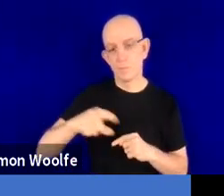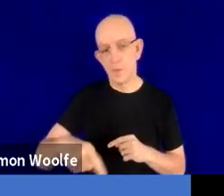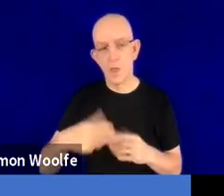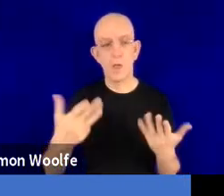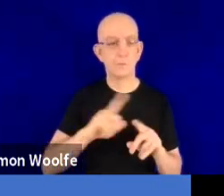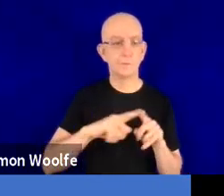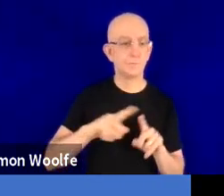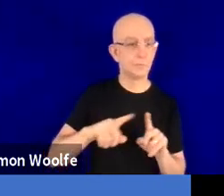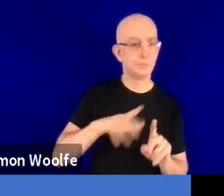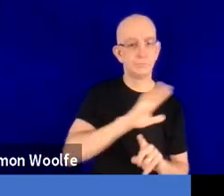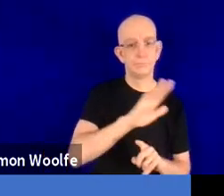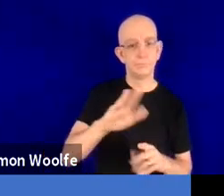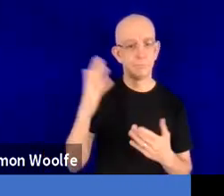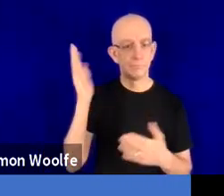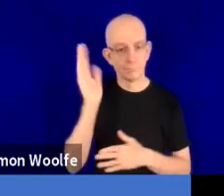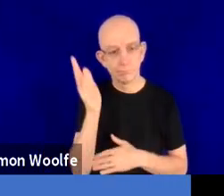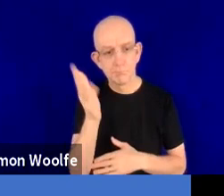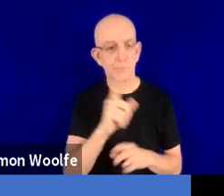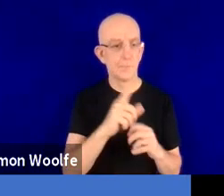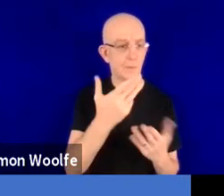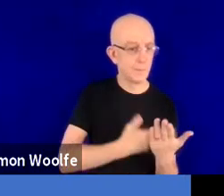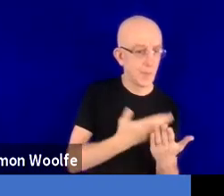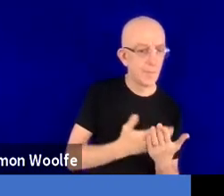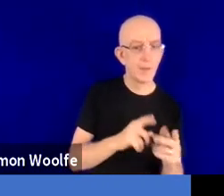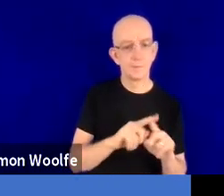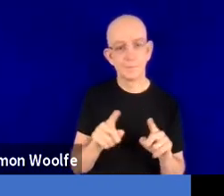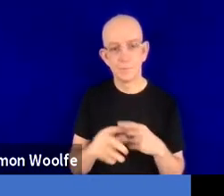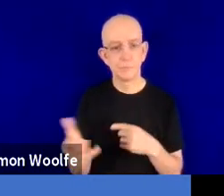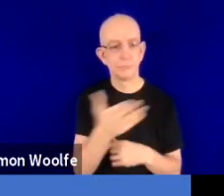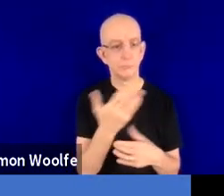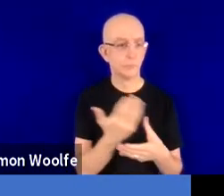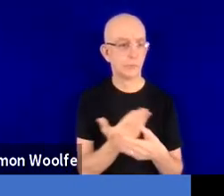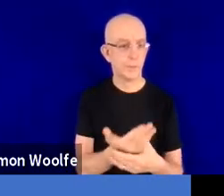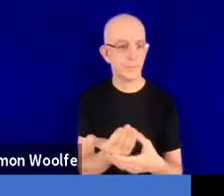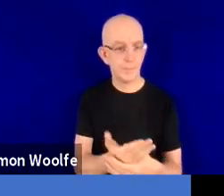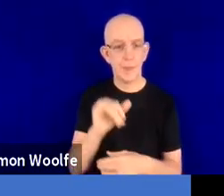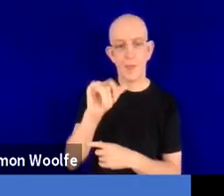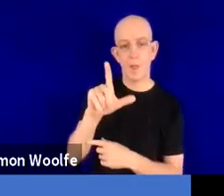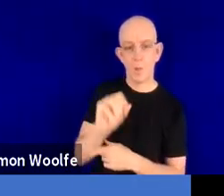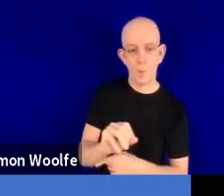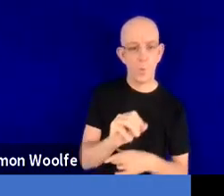So there is really a momentum with different agencies moving forward with regards to guidance